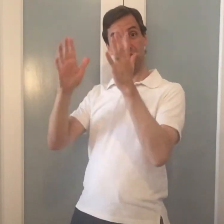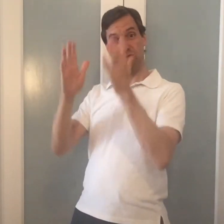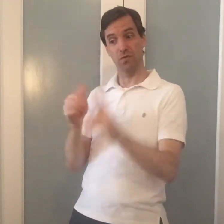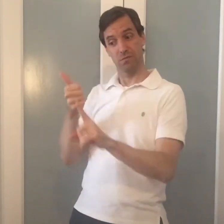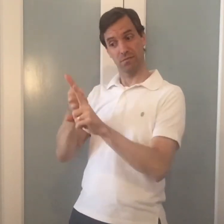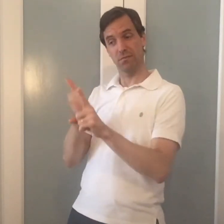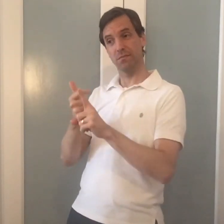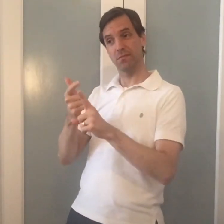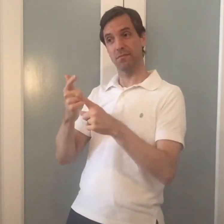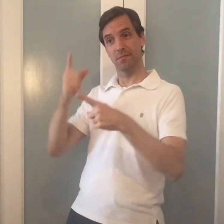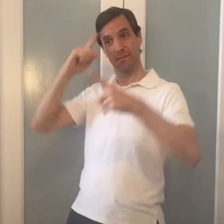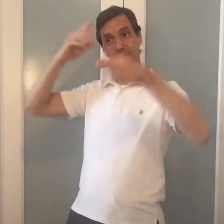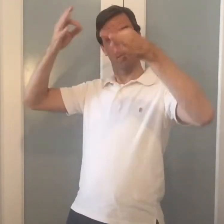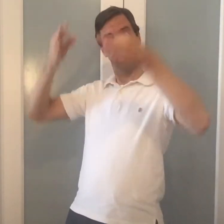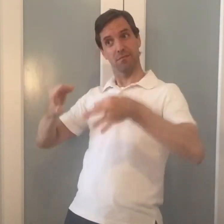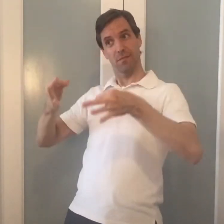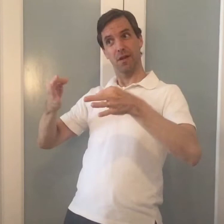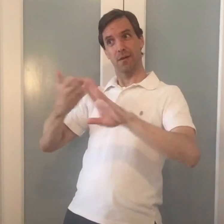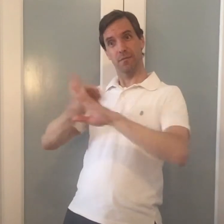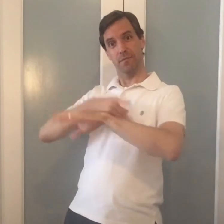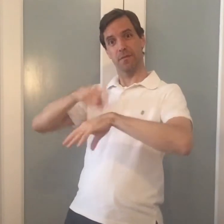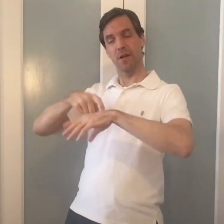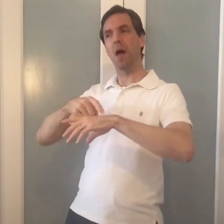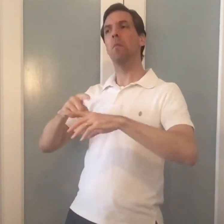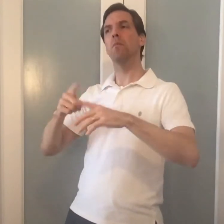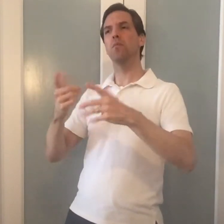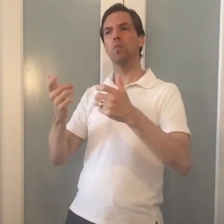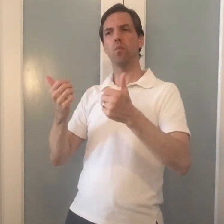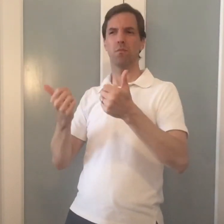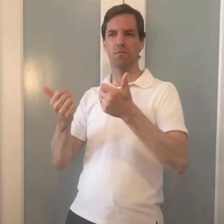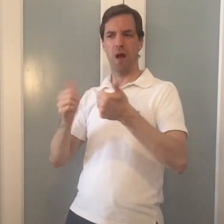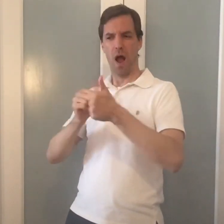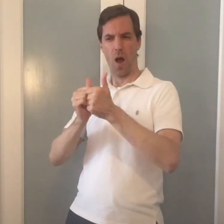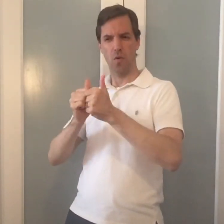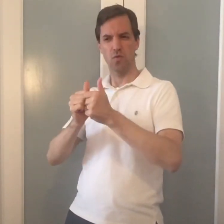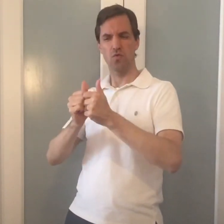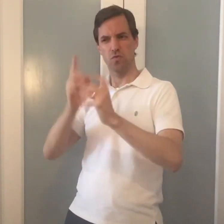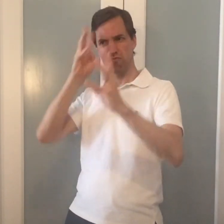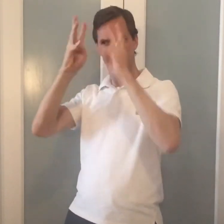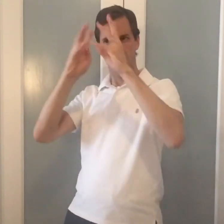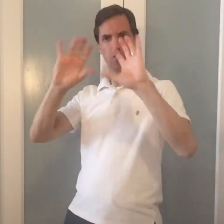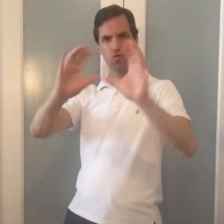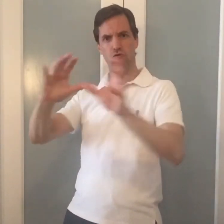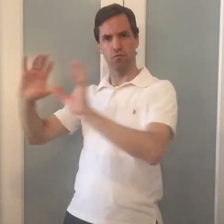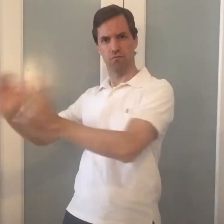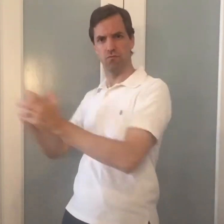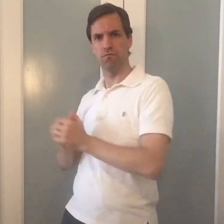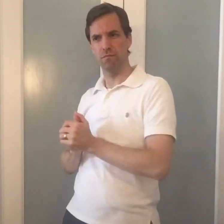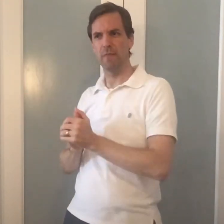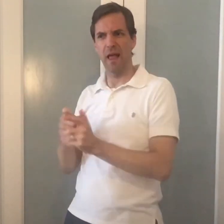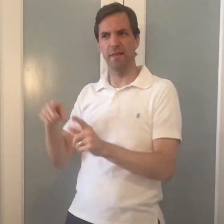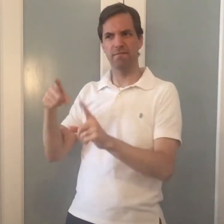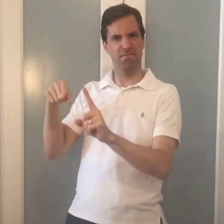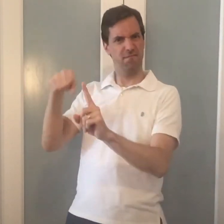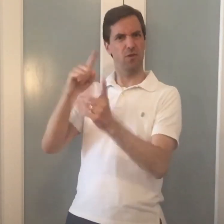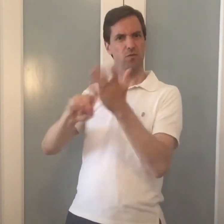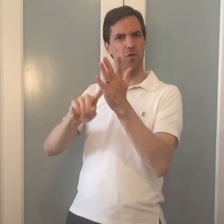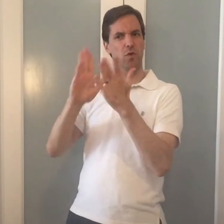they might divide the children into two groups. And that's based just on the researcher's own decision ahead of time. They get to make up the rule that they